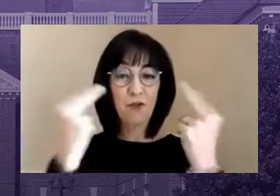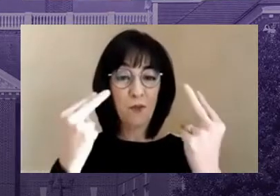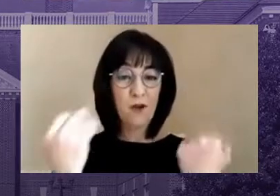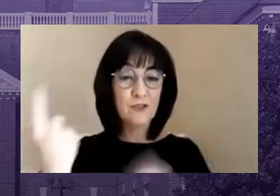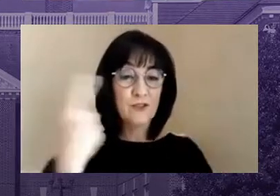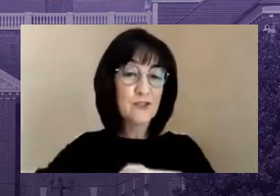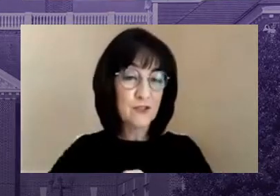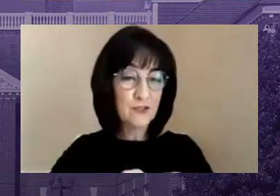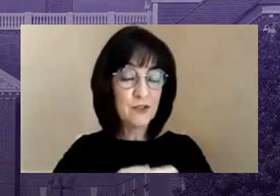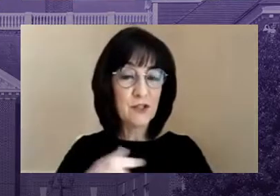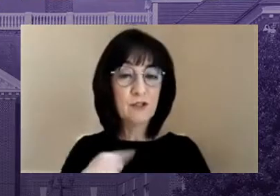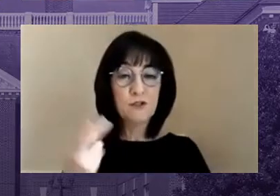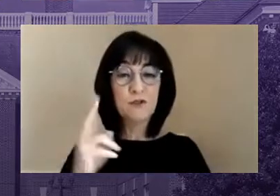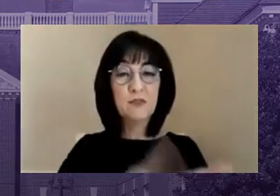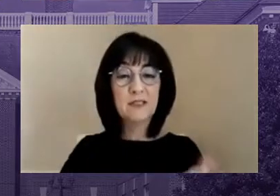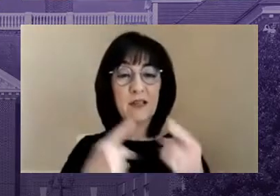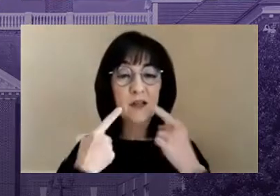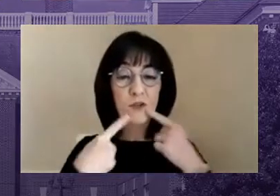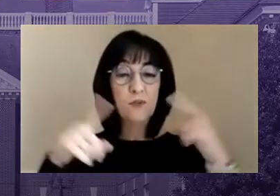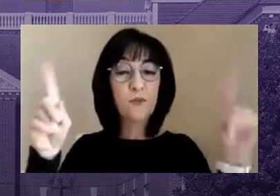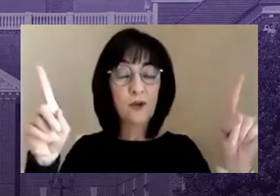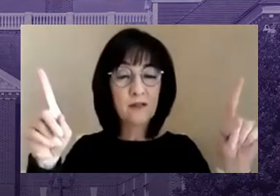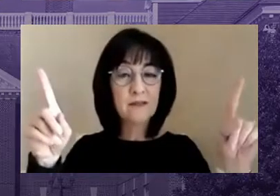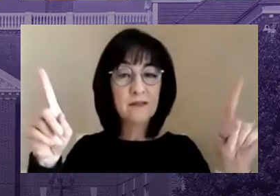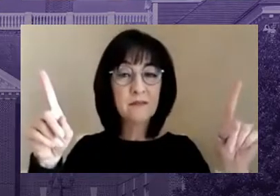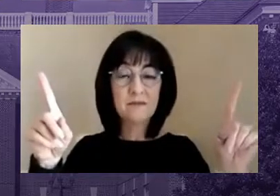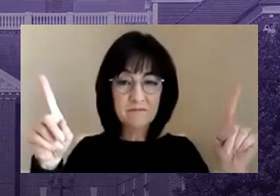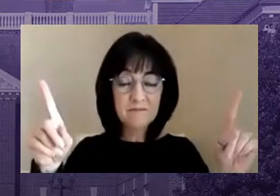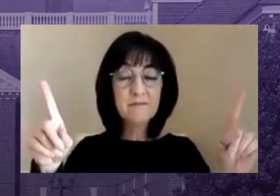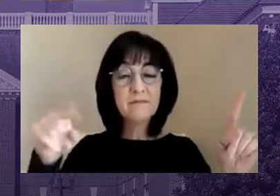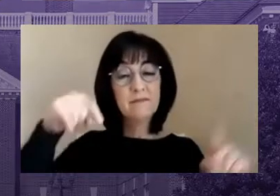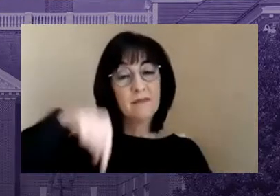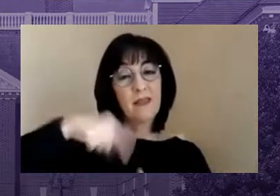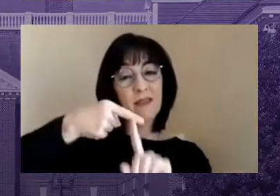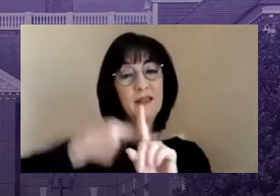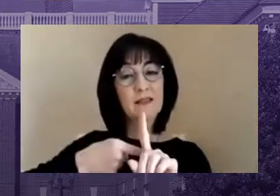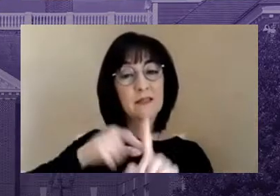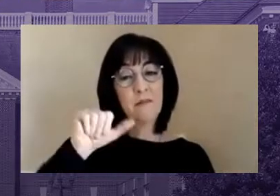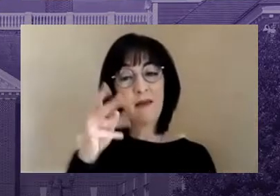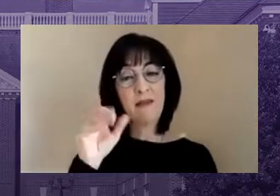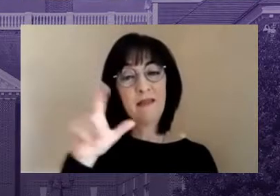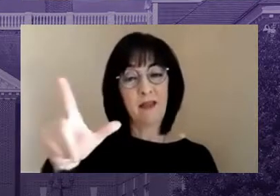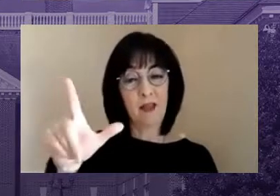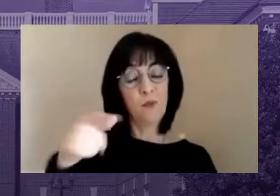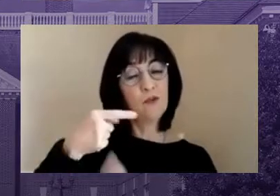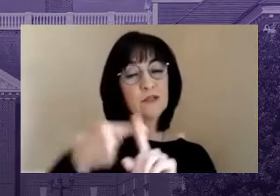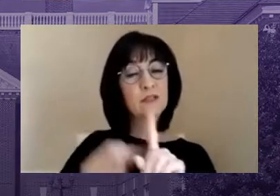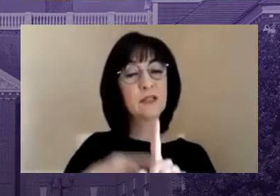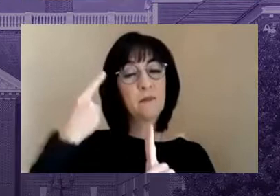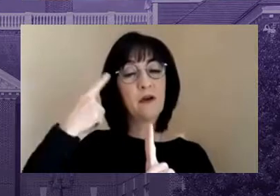proclamation declaring April as the month of the military child. Most of the time we do this every